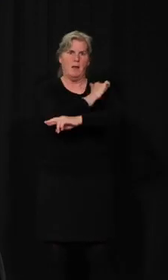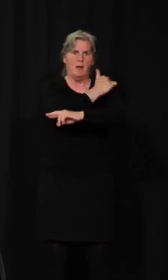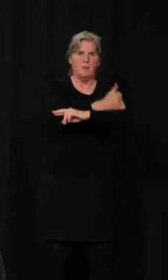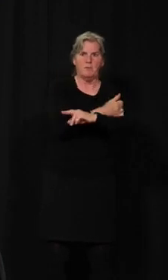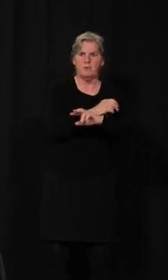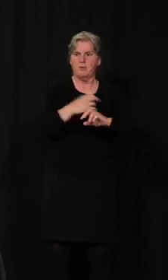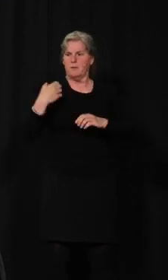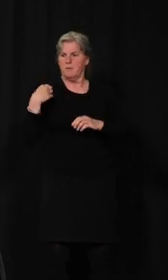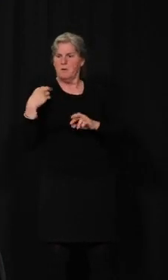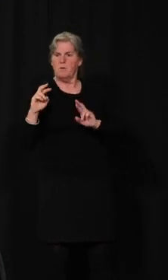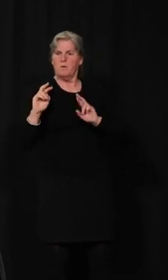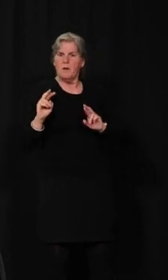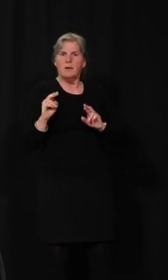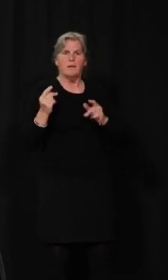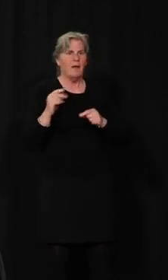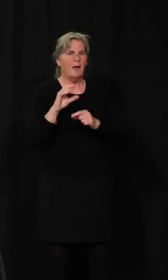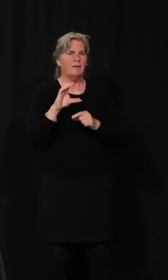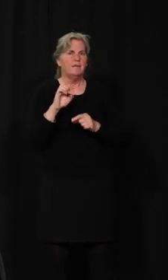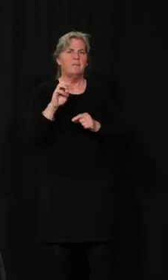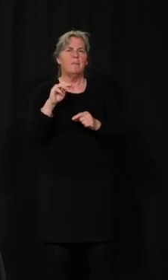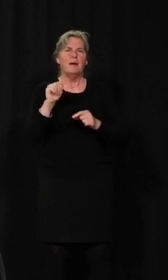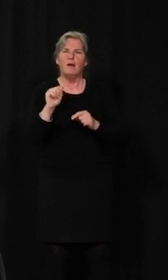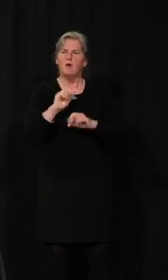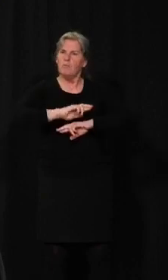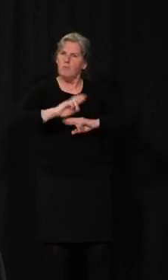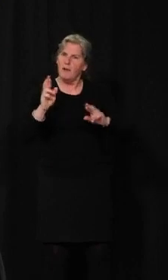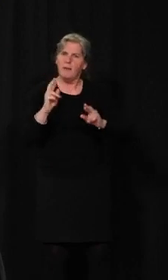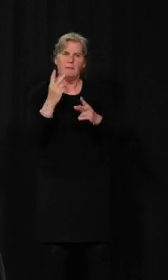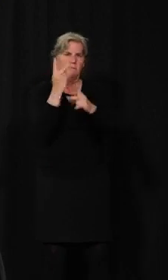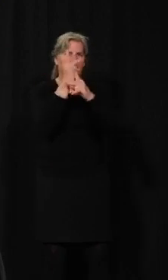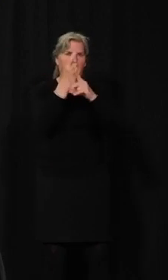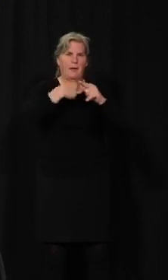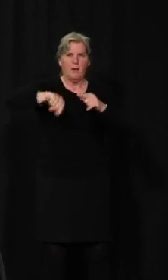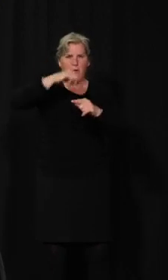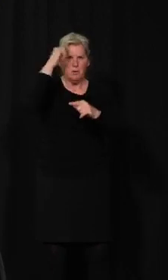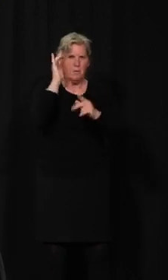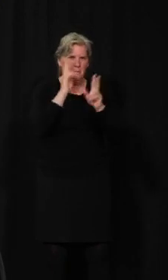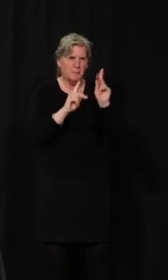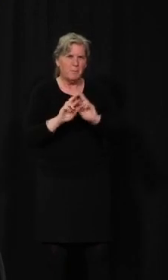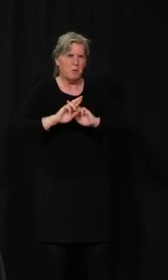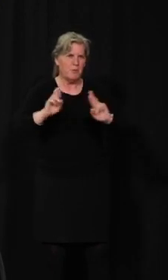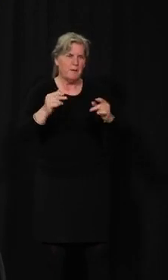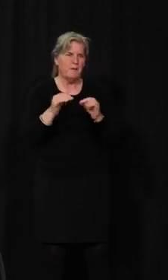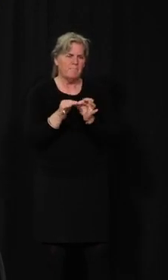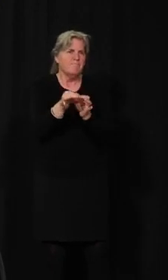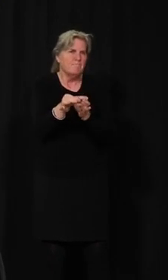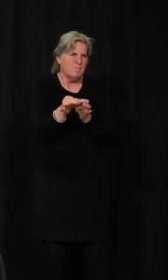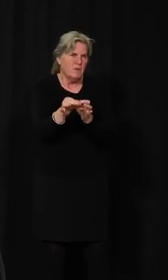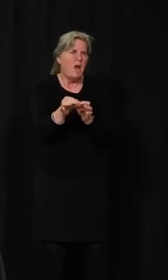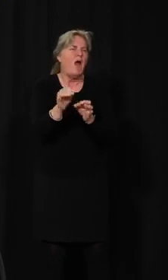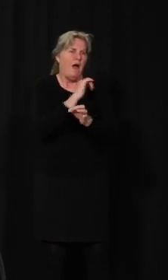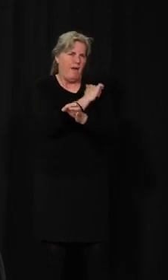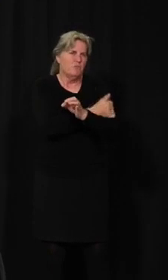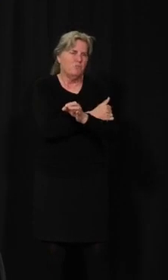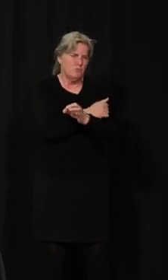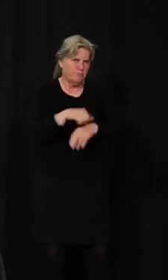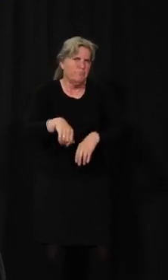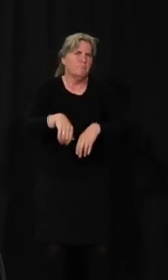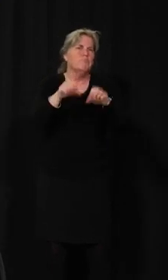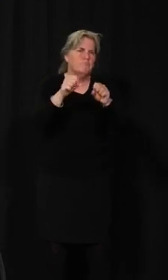through the civil emergency measures act to protect Yukoners is the most important reason we are extending this for another 0 days.